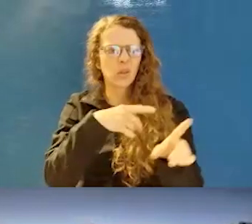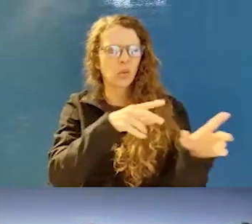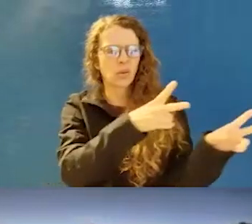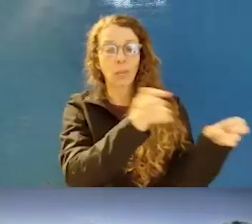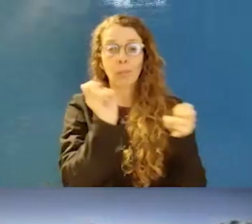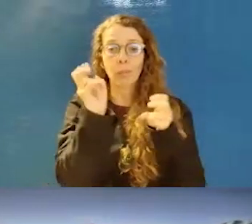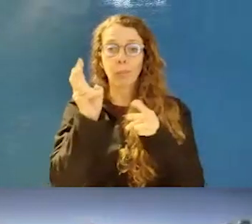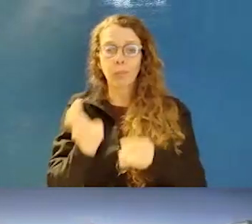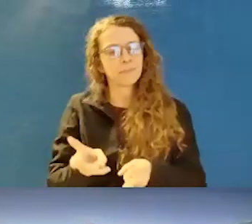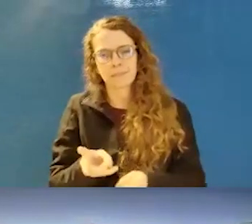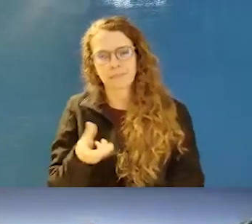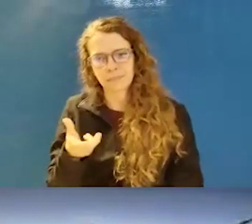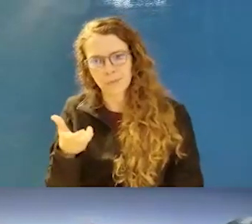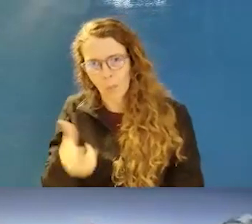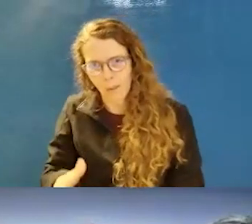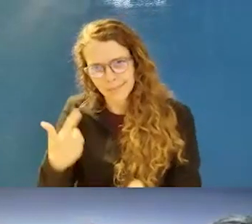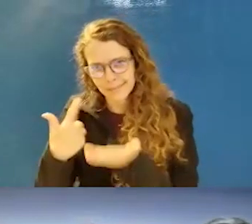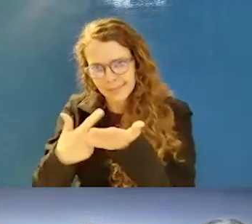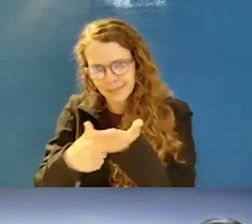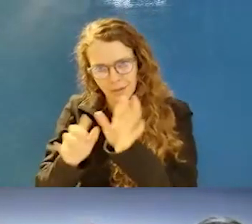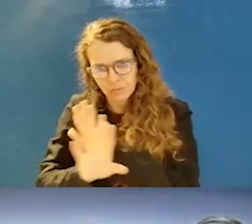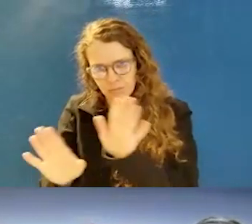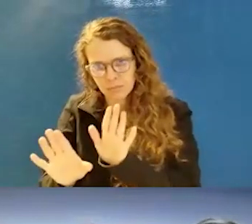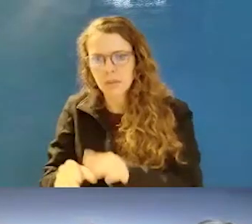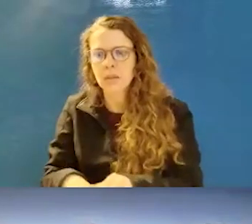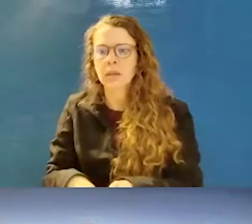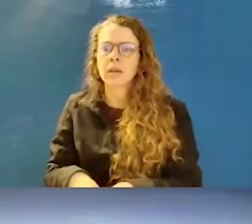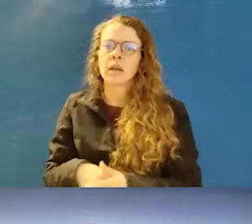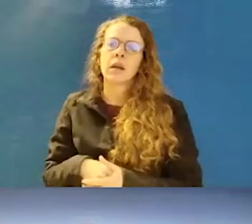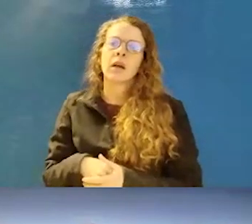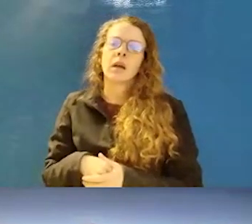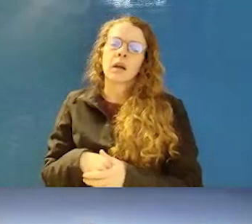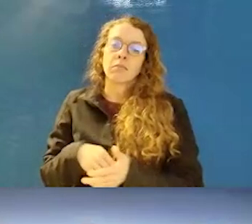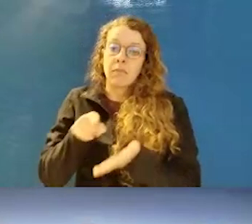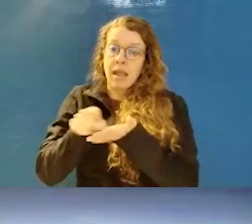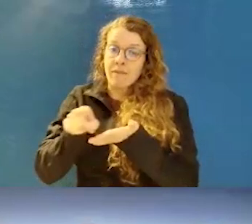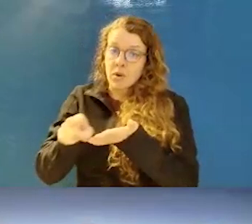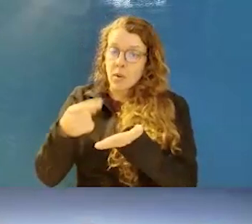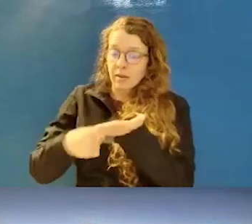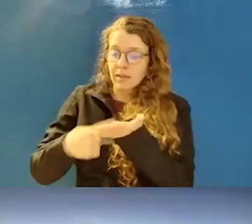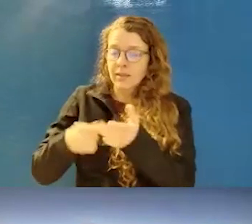So you probably wouldn't want to do that in a discussion. Weekly discussion boards are not required.